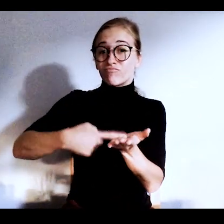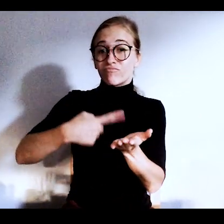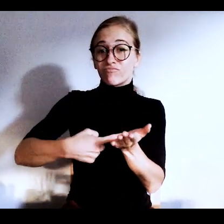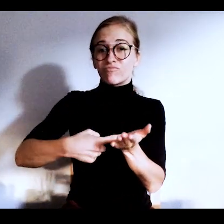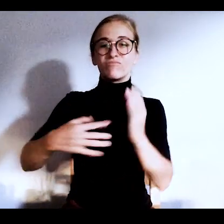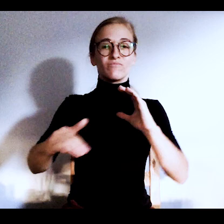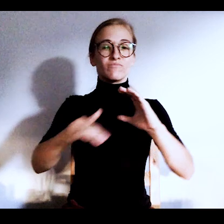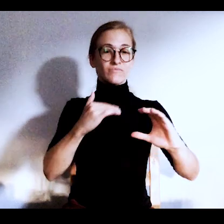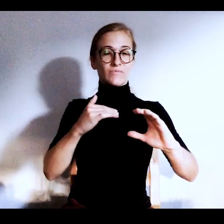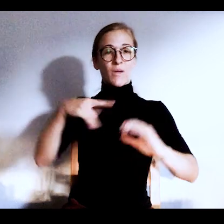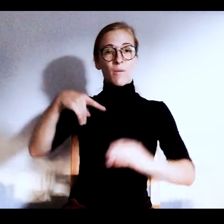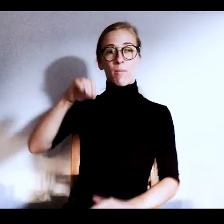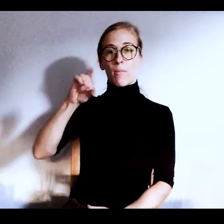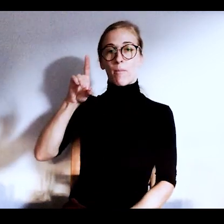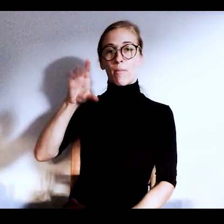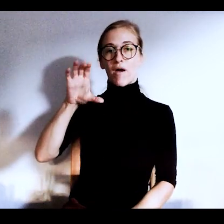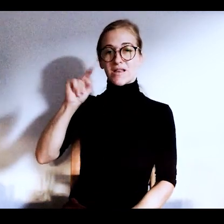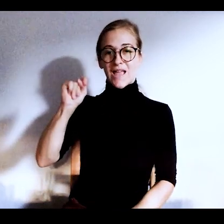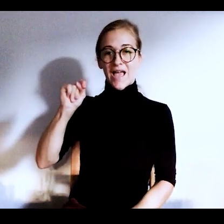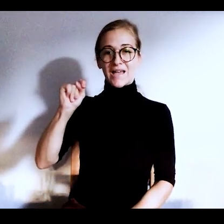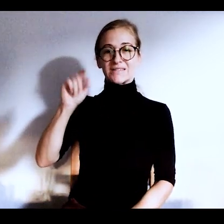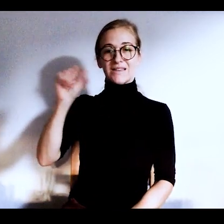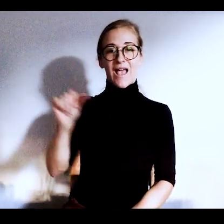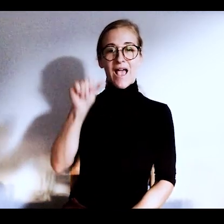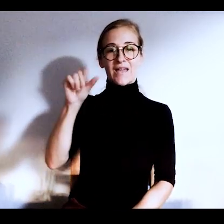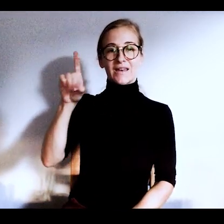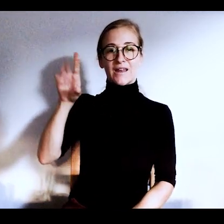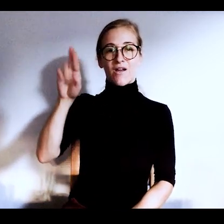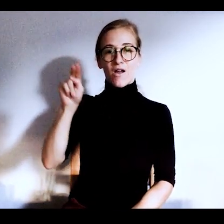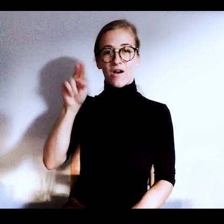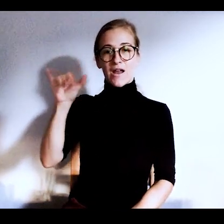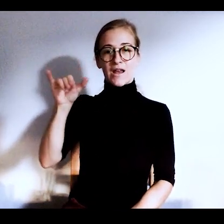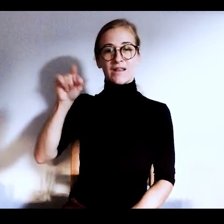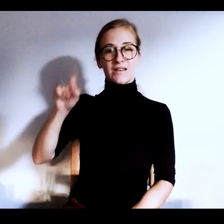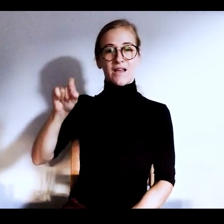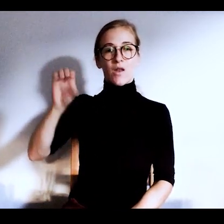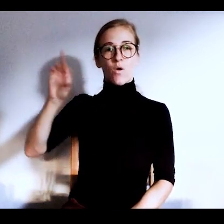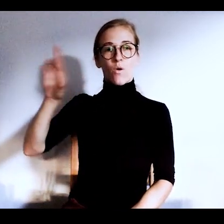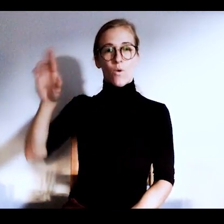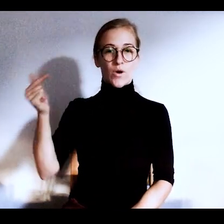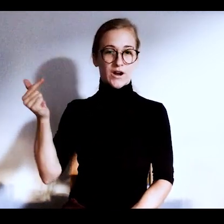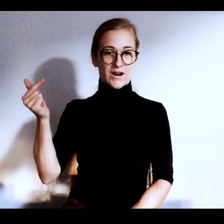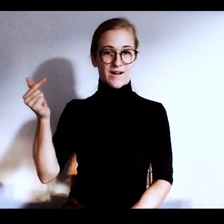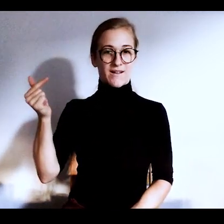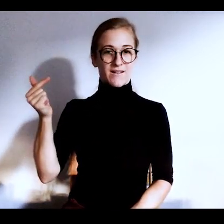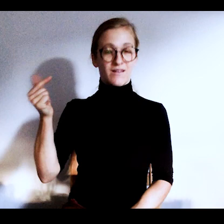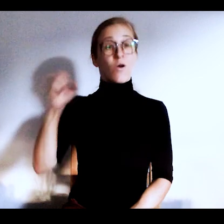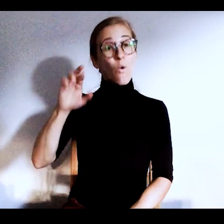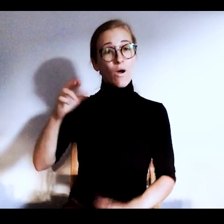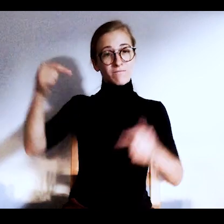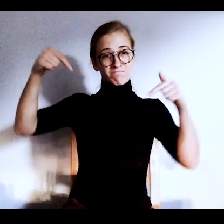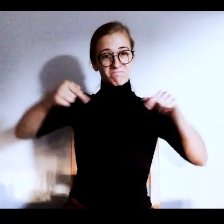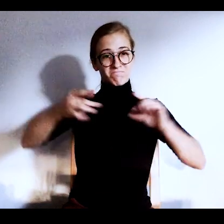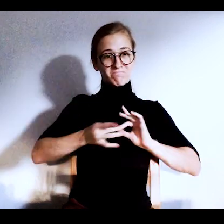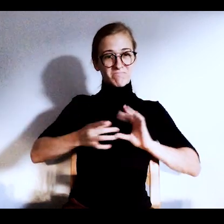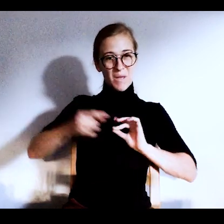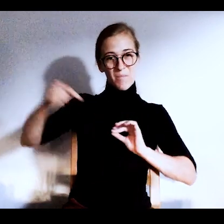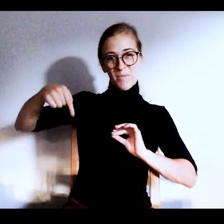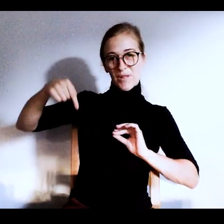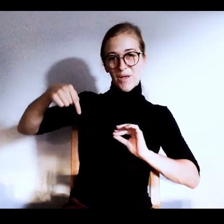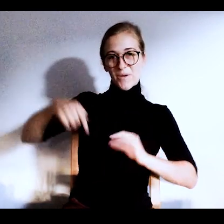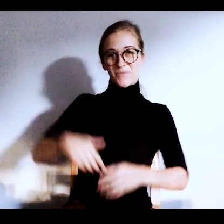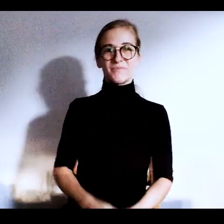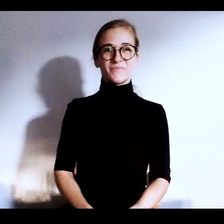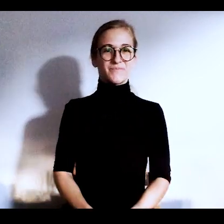send an e-mail to podcast@drny.org or comment below.